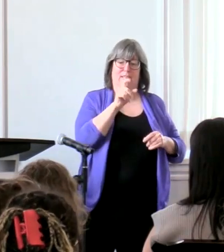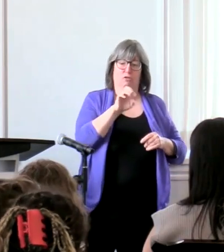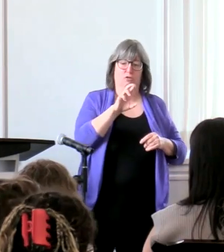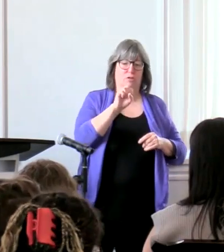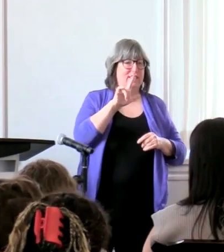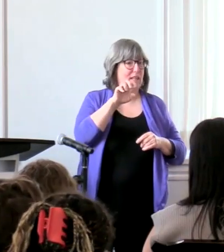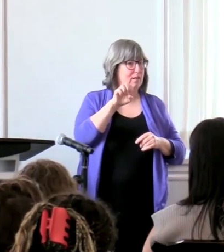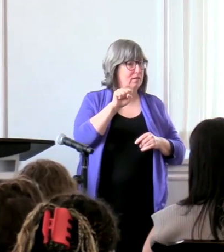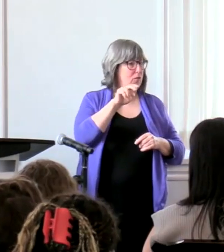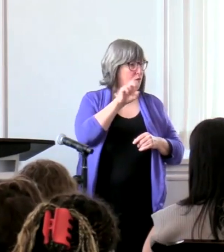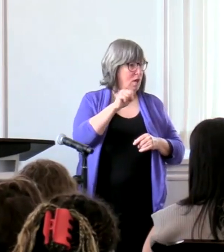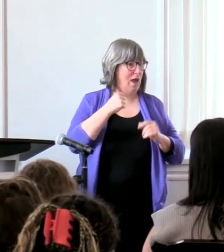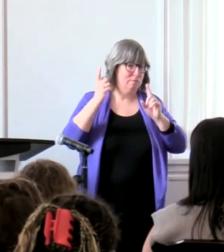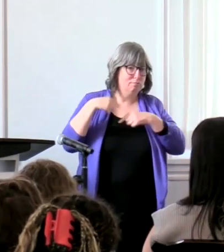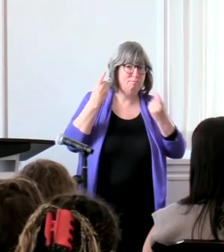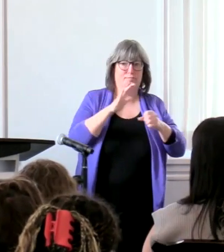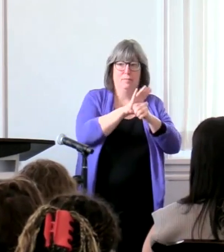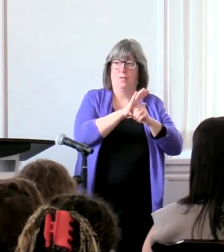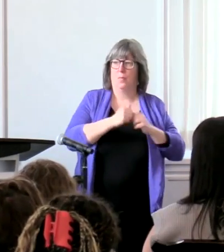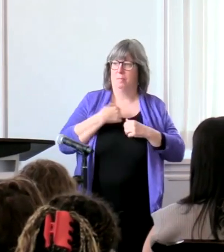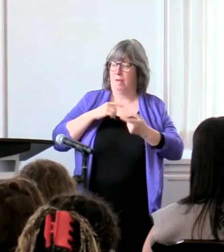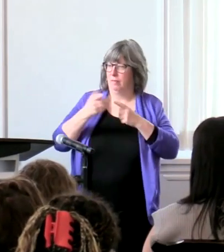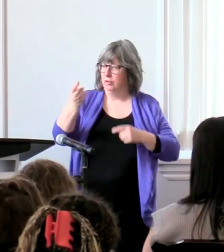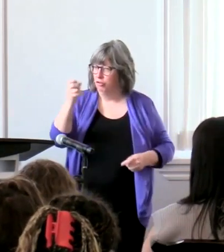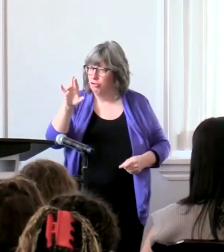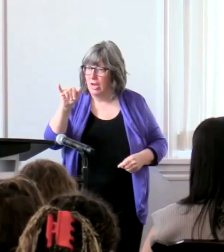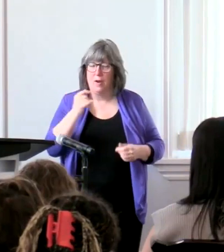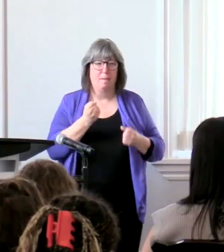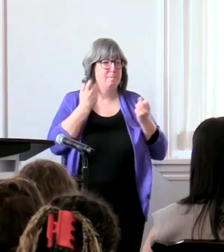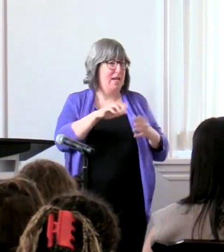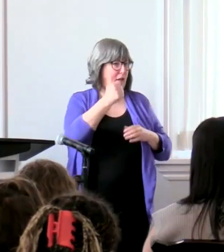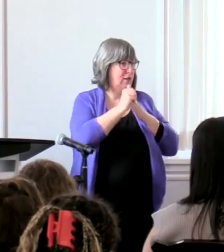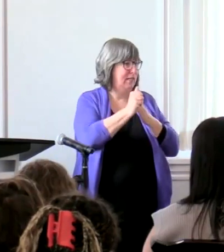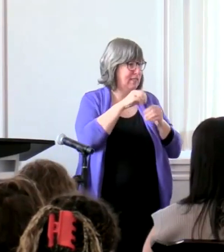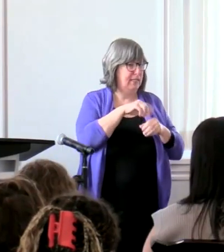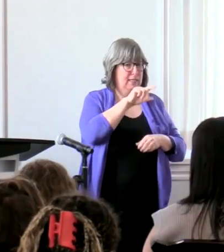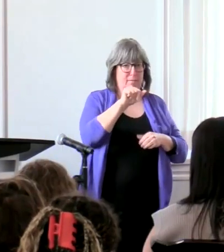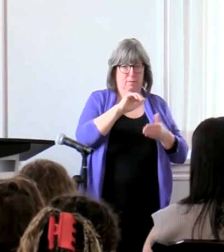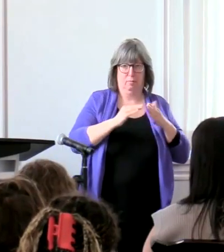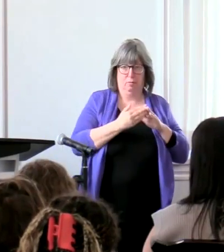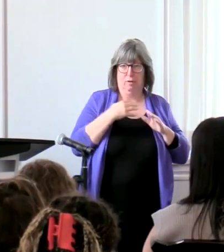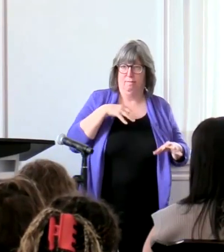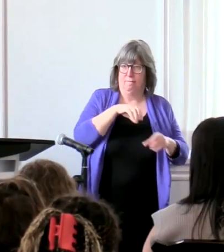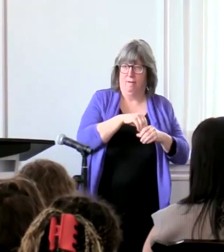a fierce advocate with my friend Sherry and many others leaders in the disability community.